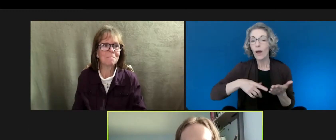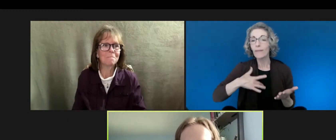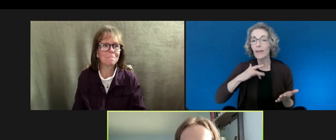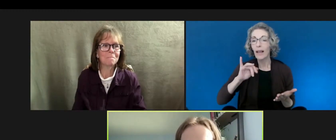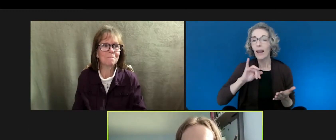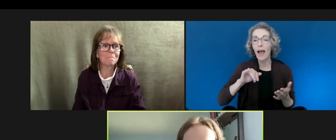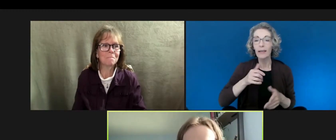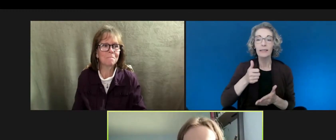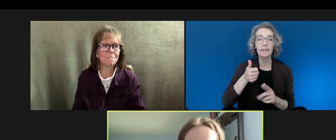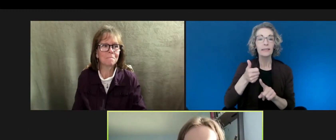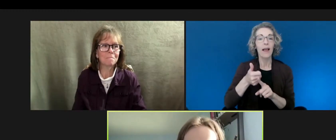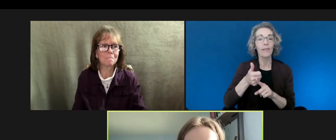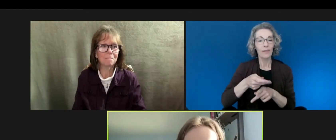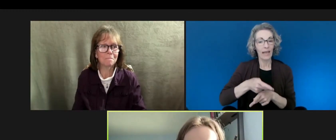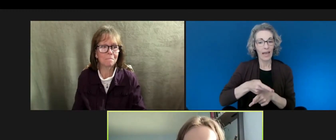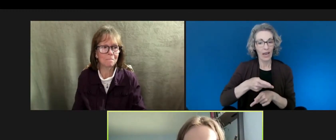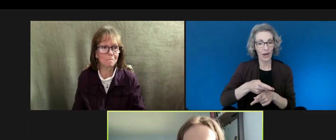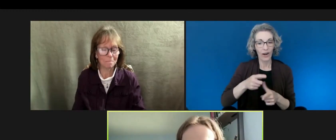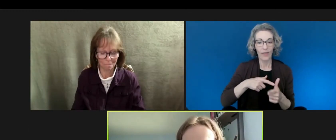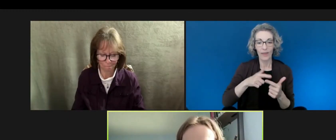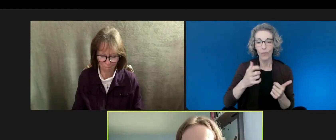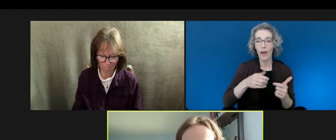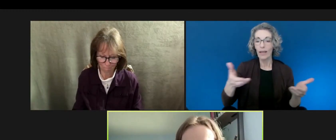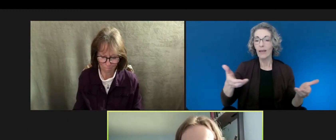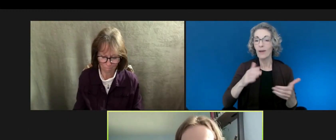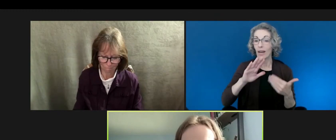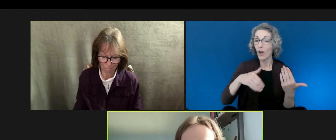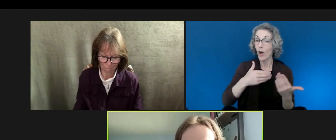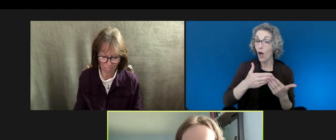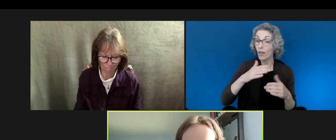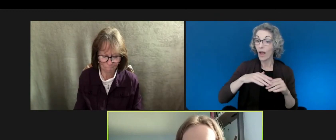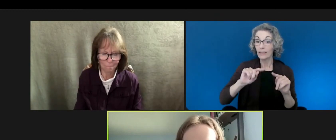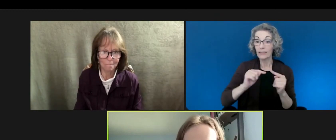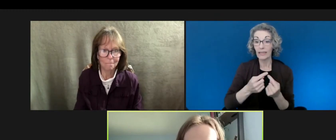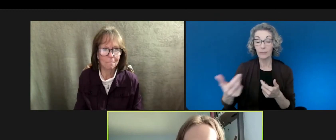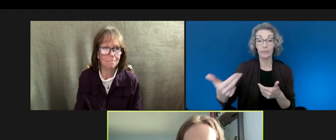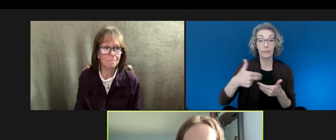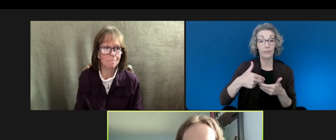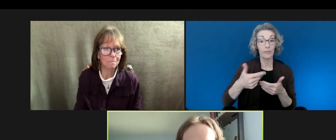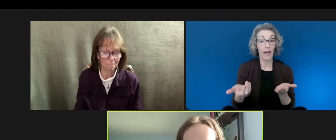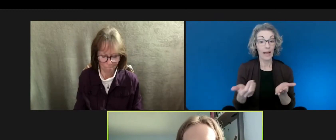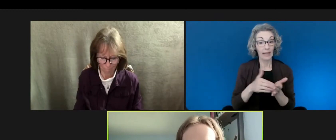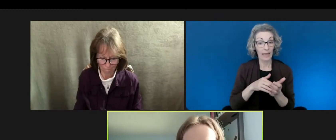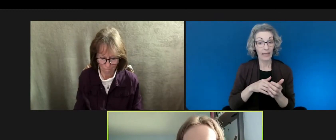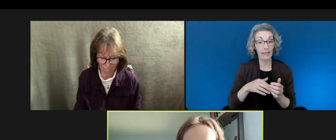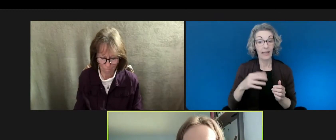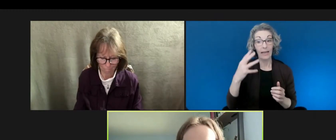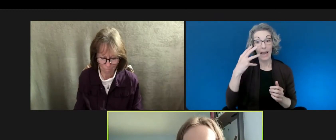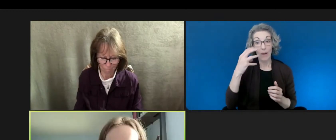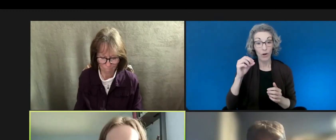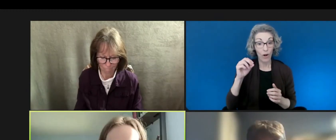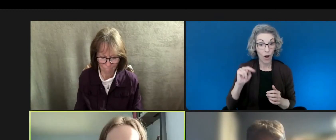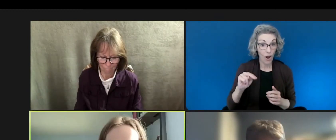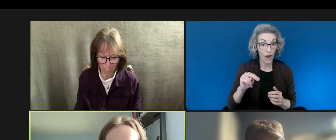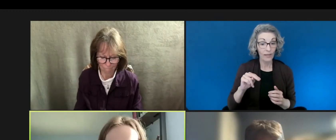And I'm gonna invite everyone in my team to come back on, turn their cameras on their audio on for